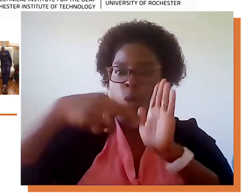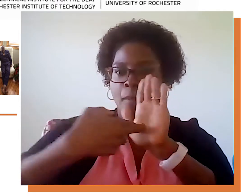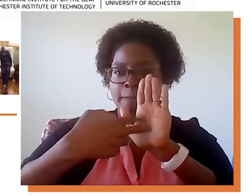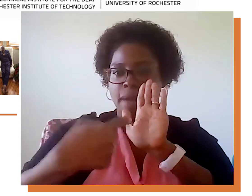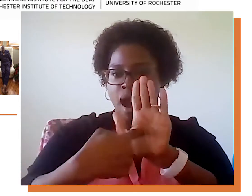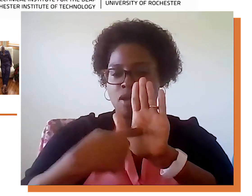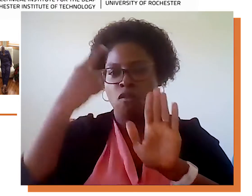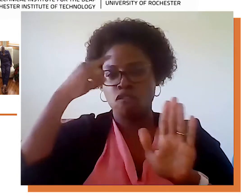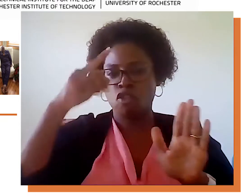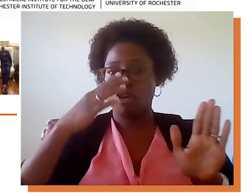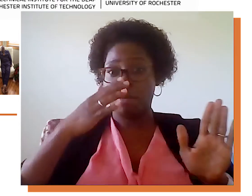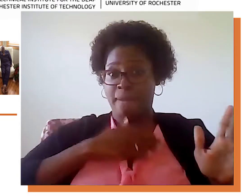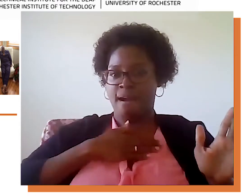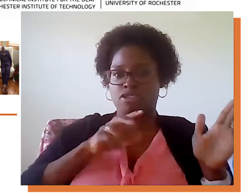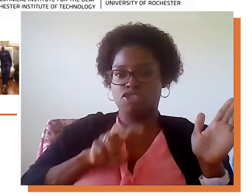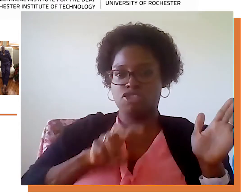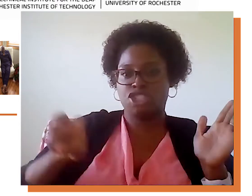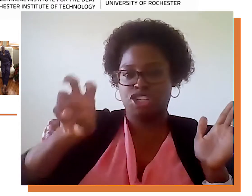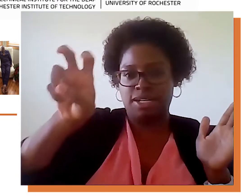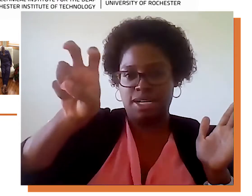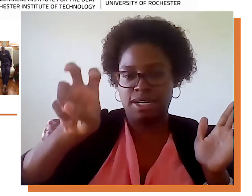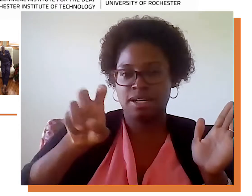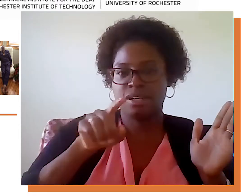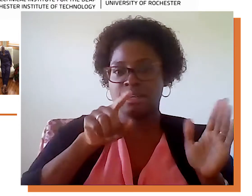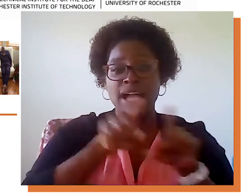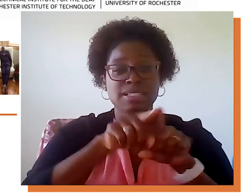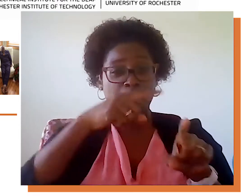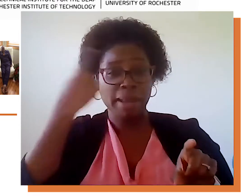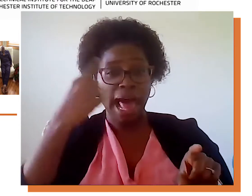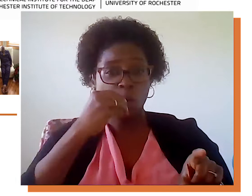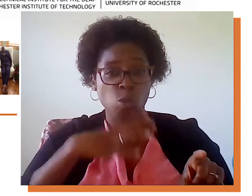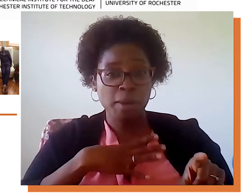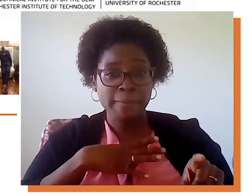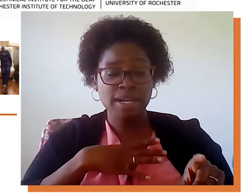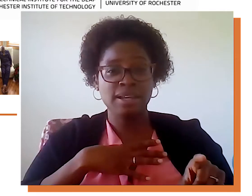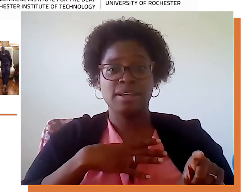She was a role model for me throughout my journey from childhood.